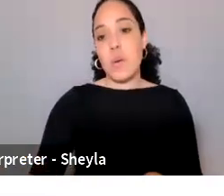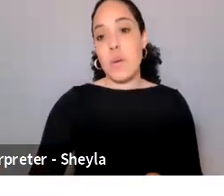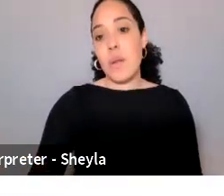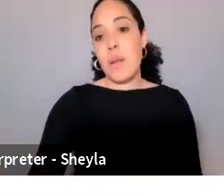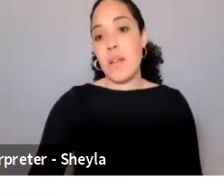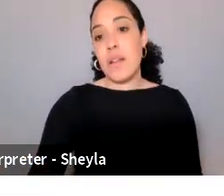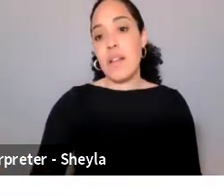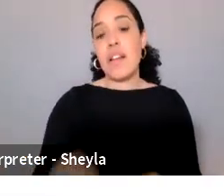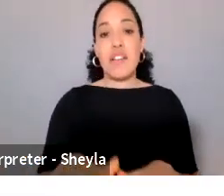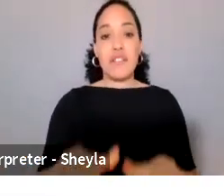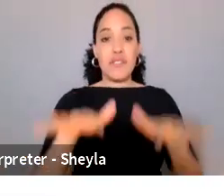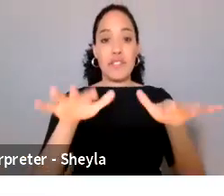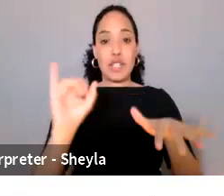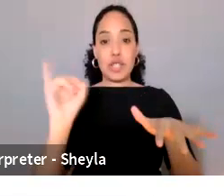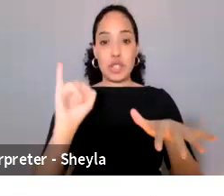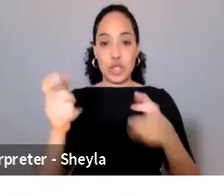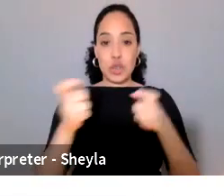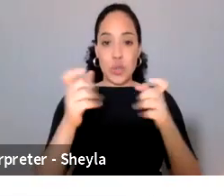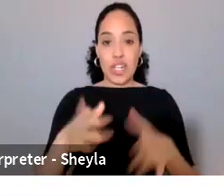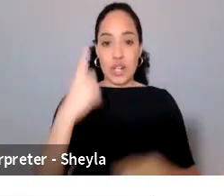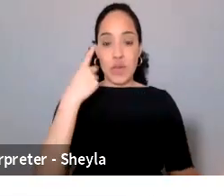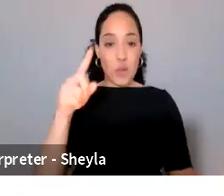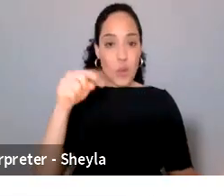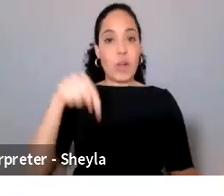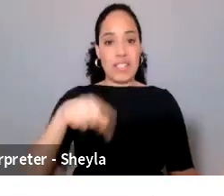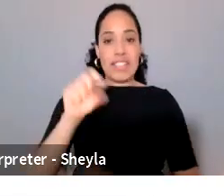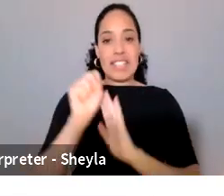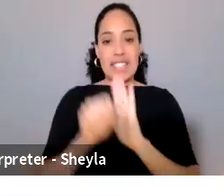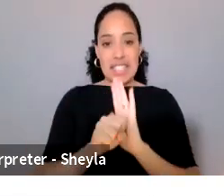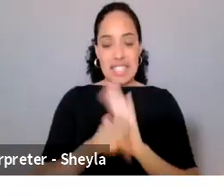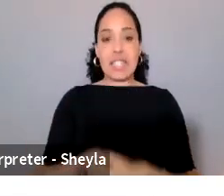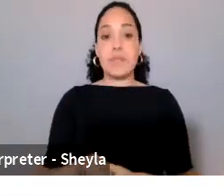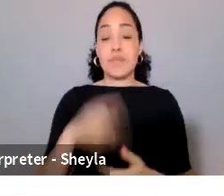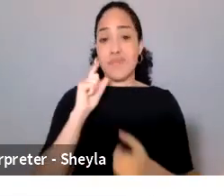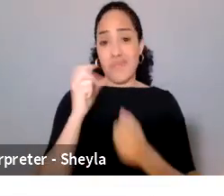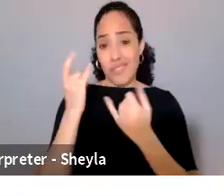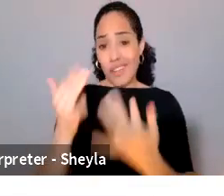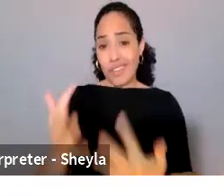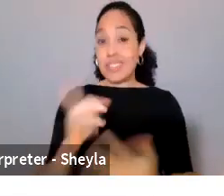as Reagan and Gene mentioned wildfires dramatically change the landscape and ground conditions which can lead to a higher risk of flooding